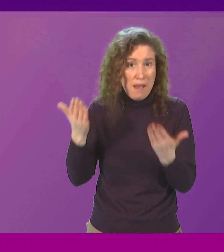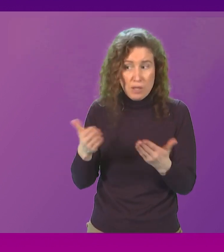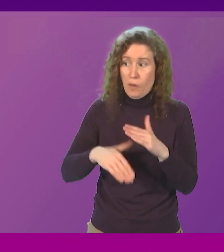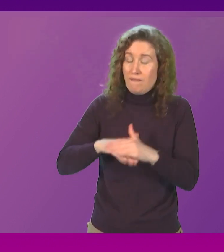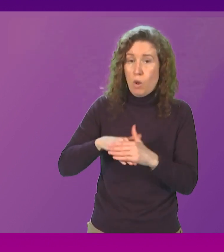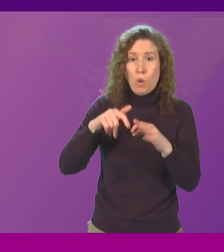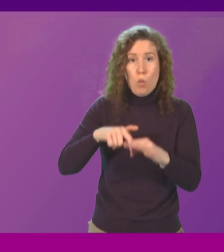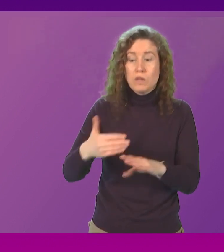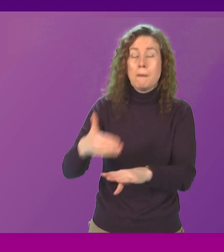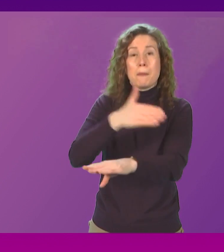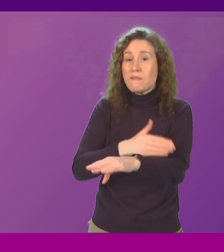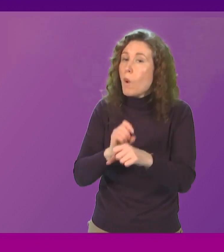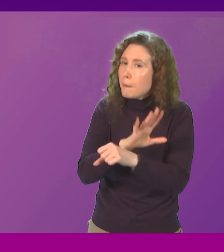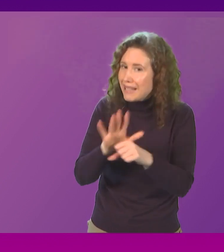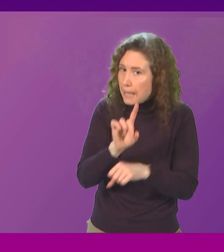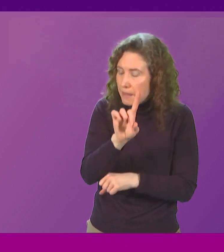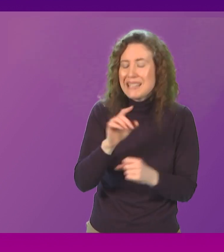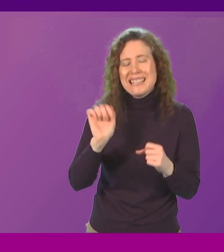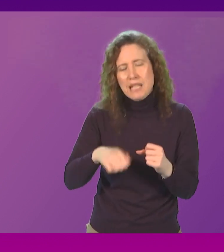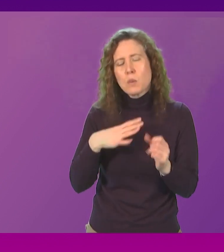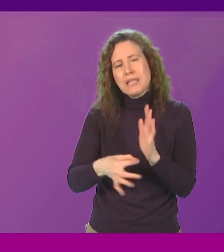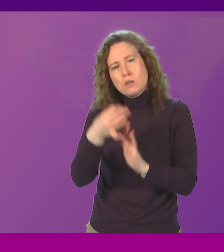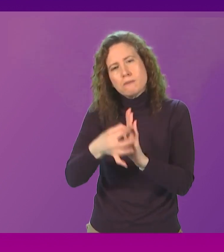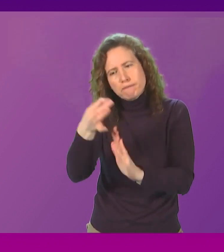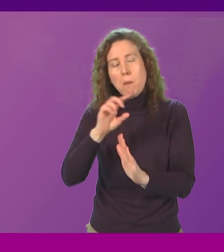before the pandemic. There is more to do, but progress is being made.